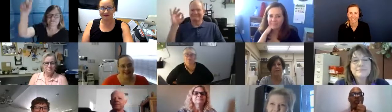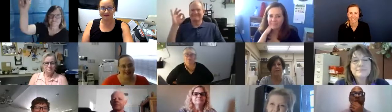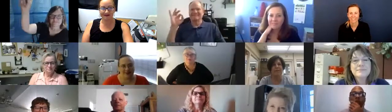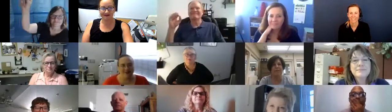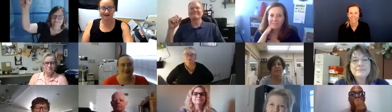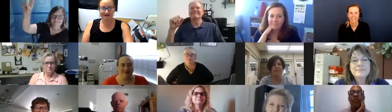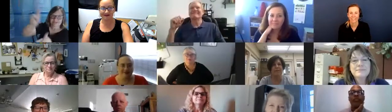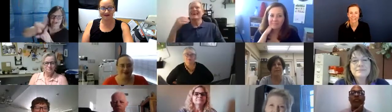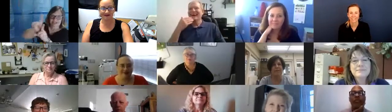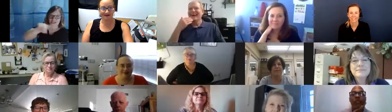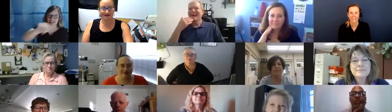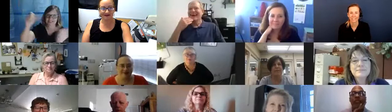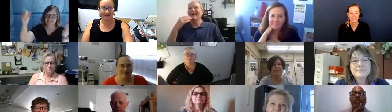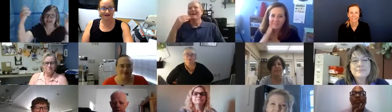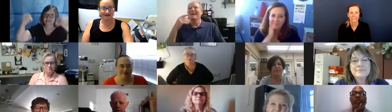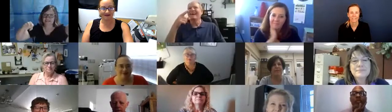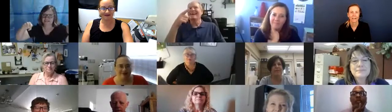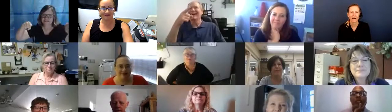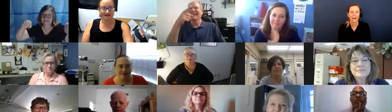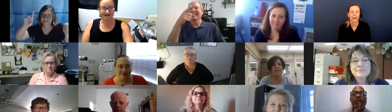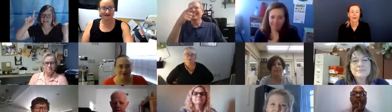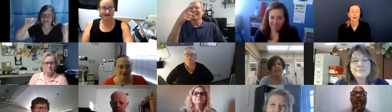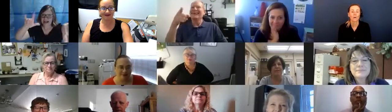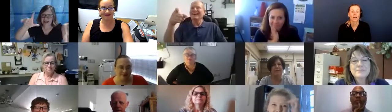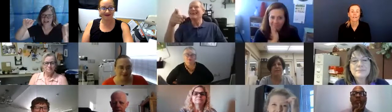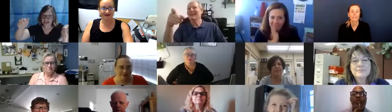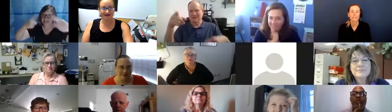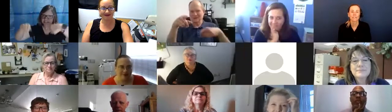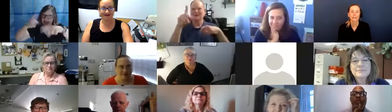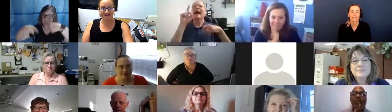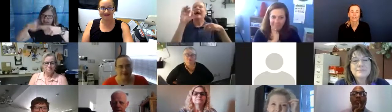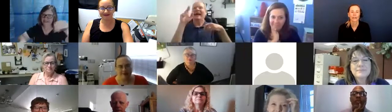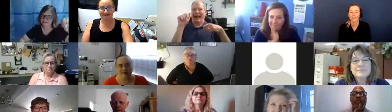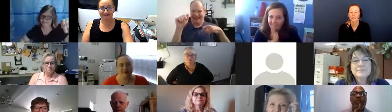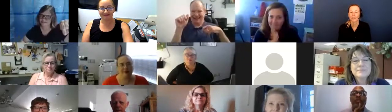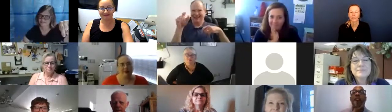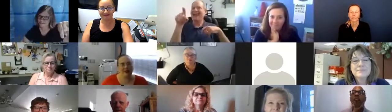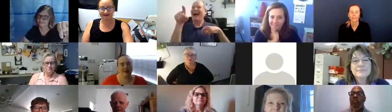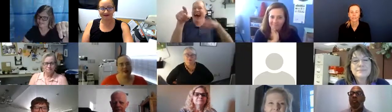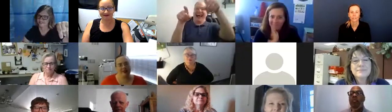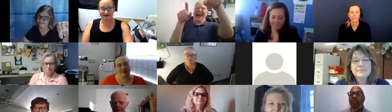Letha: And she can sign, too! Kayla. She can sign too!